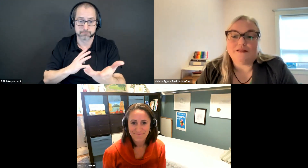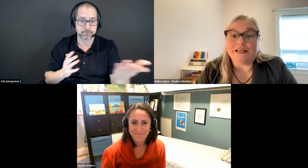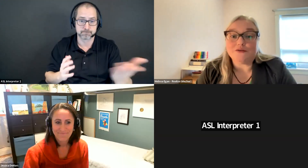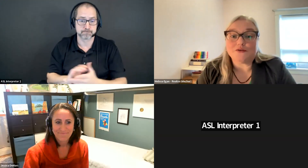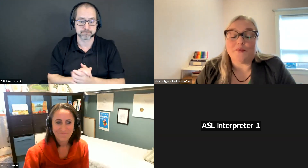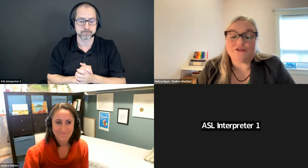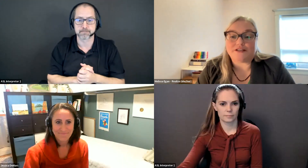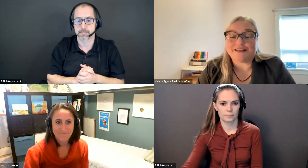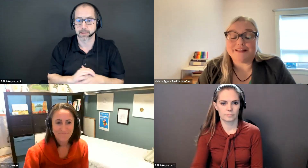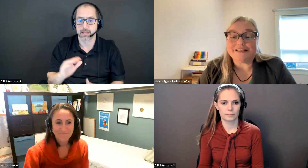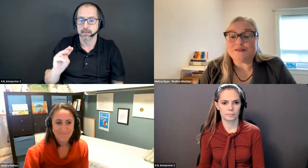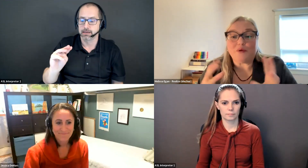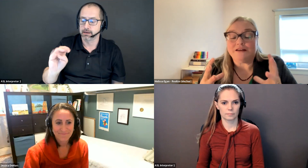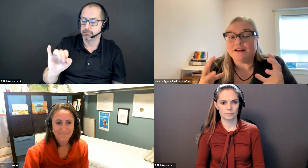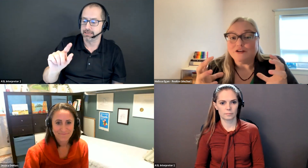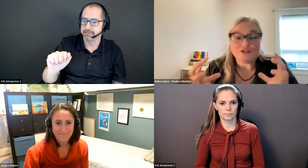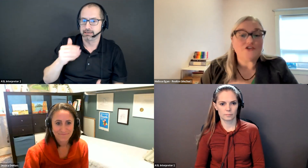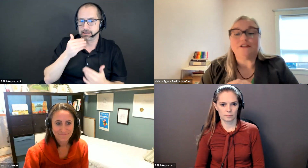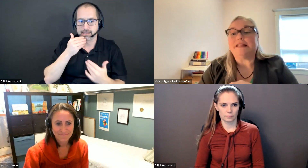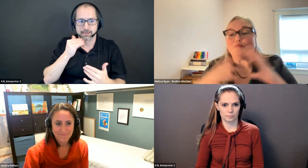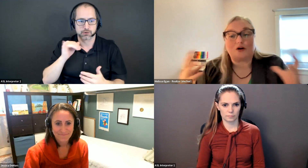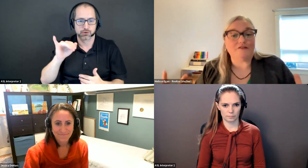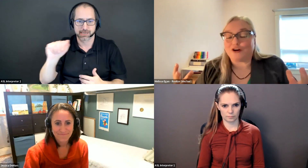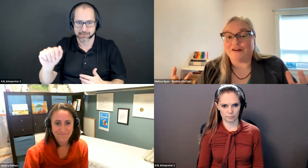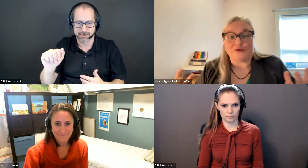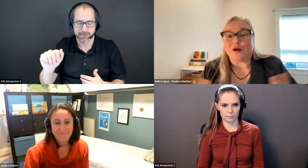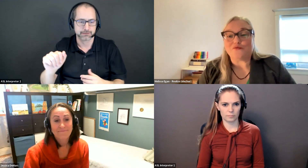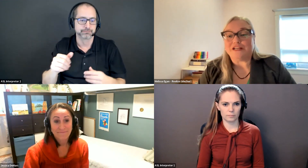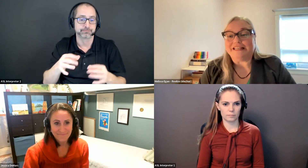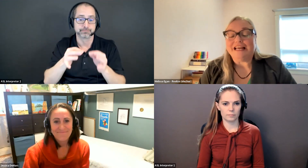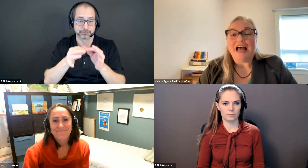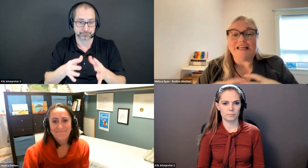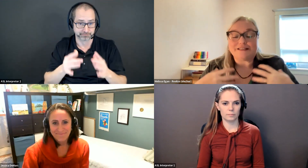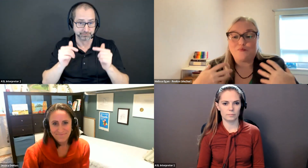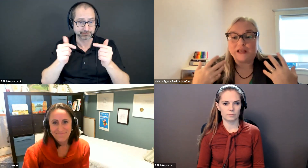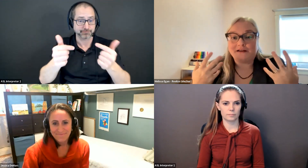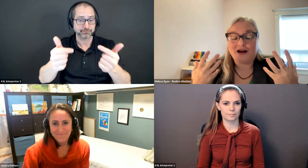Thank you so much Jessica. This has been such a labour for everyone really, it's been,